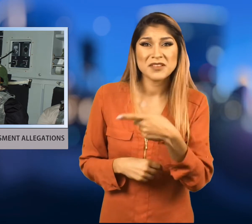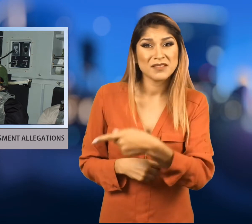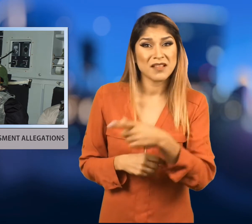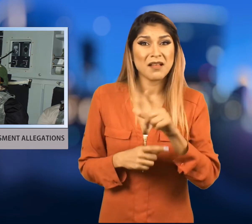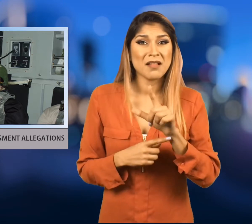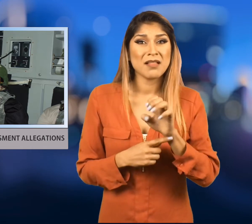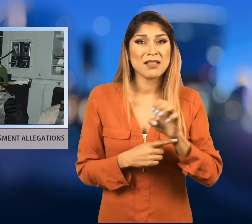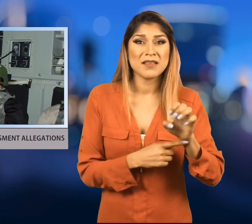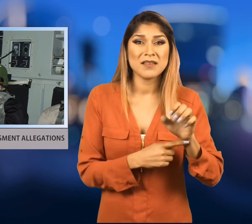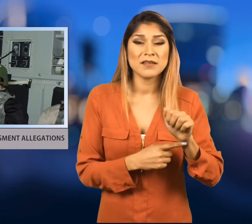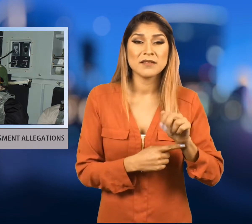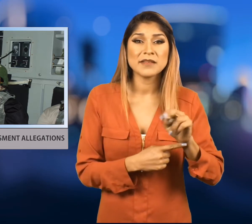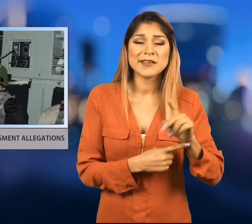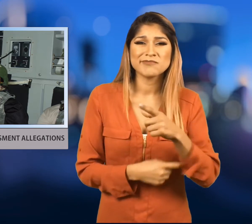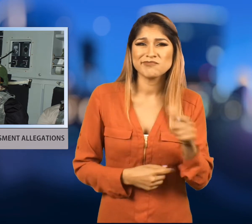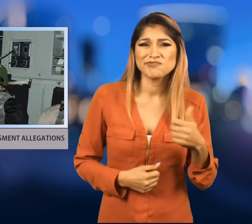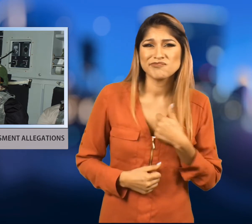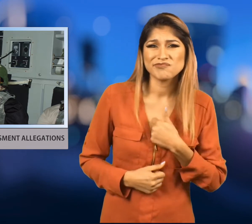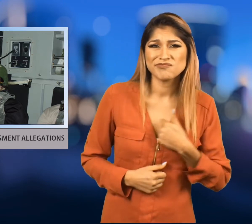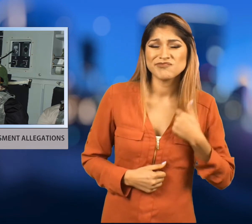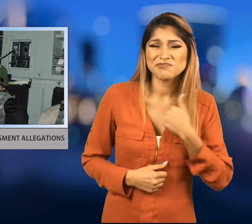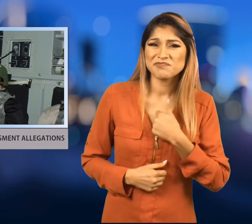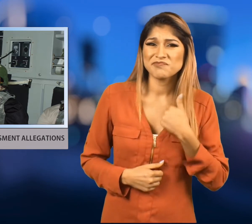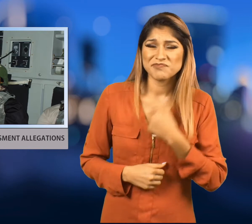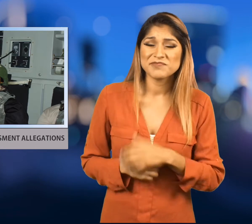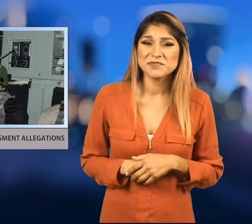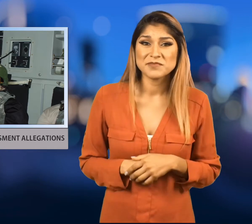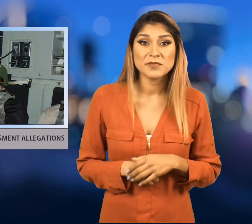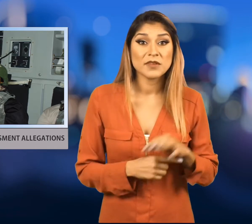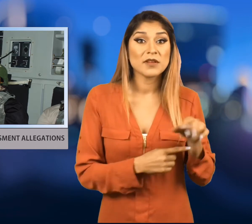his sincerest apologies to Leeann.